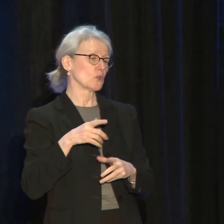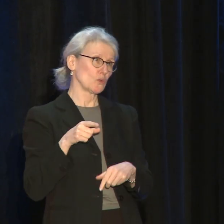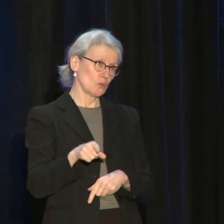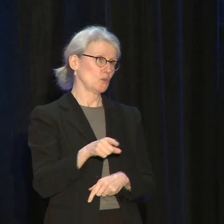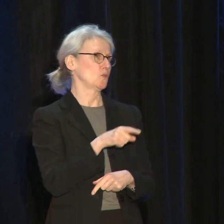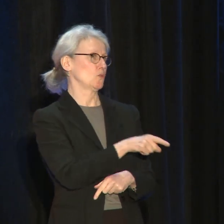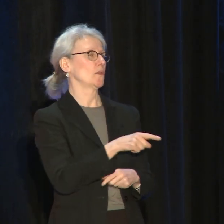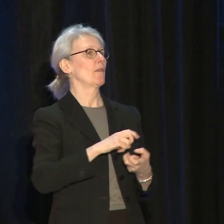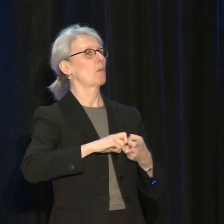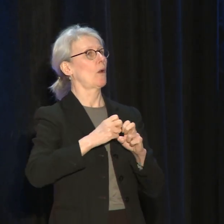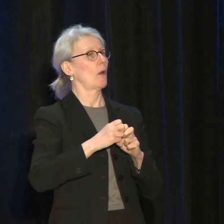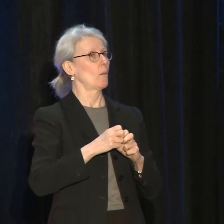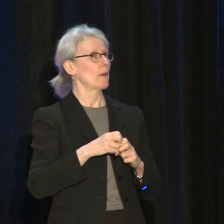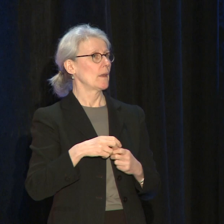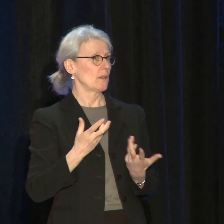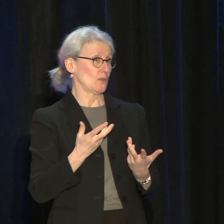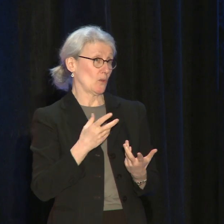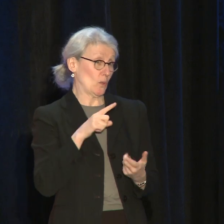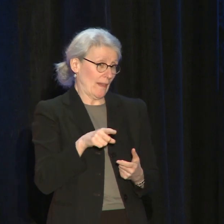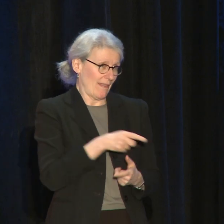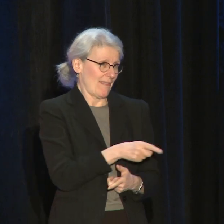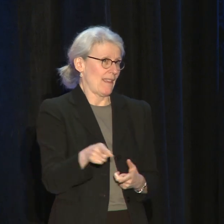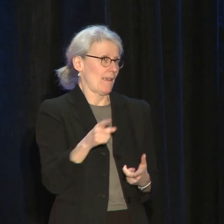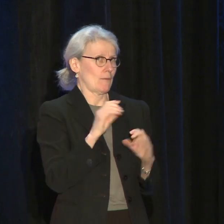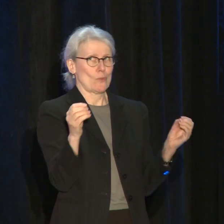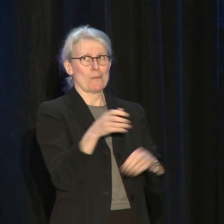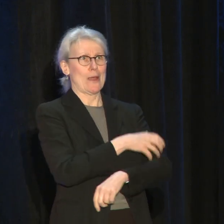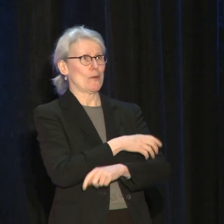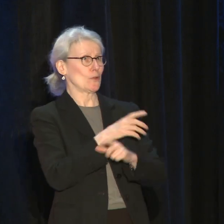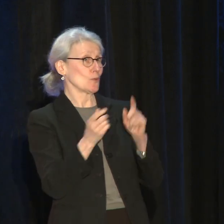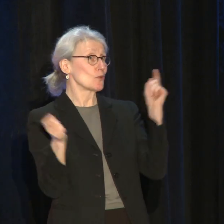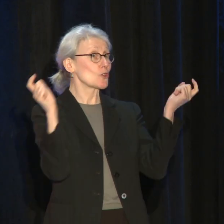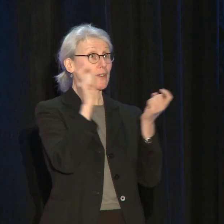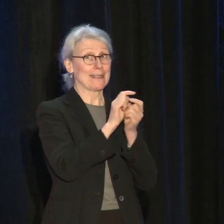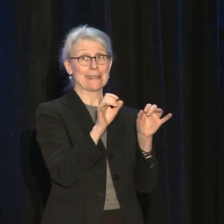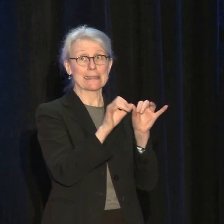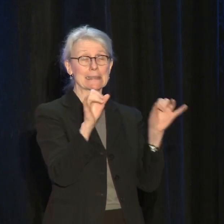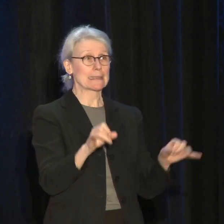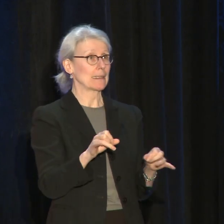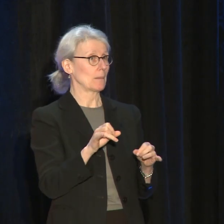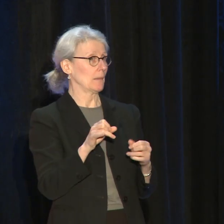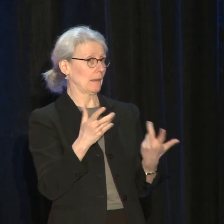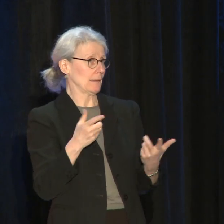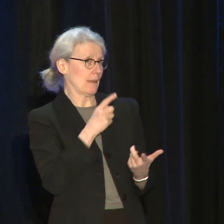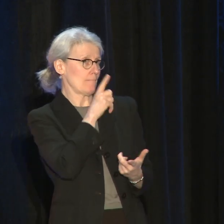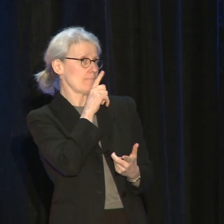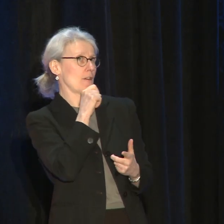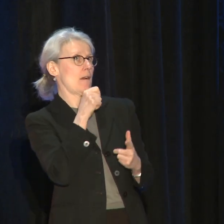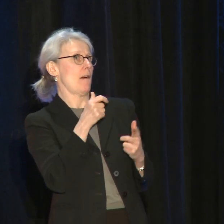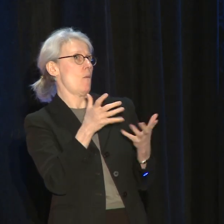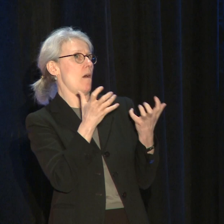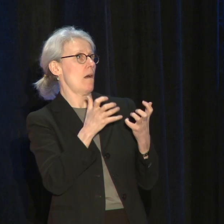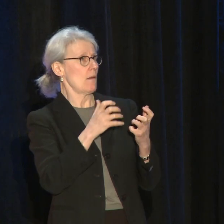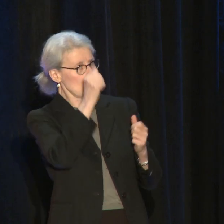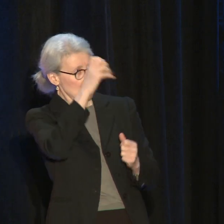of deep gender inequities for the harms that they experience and the harms of their children,